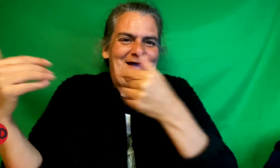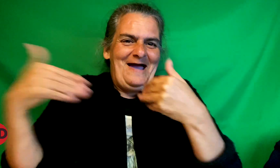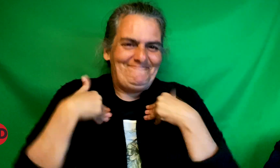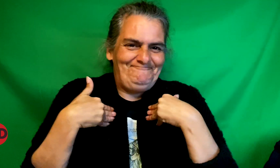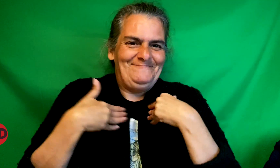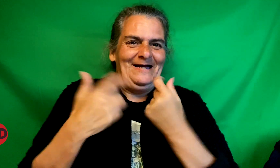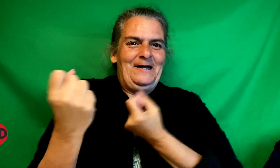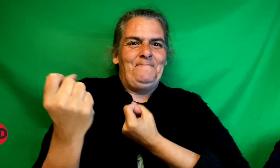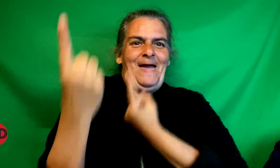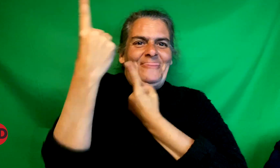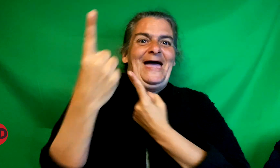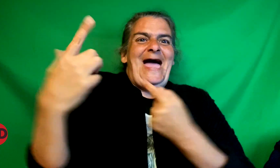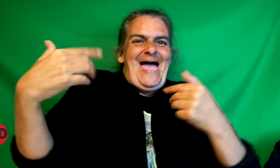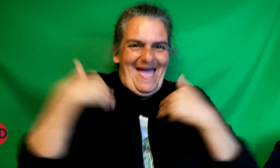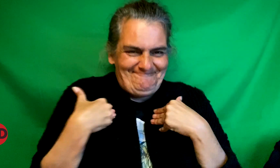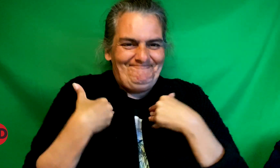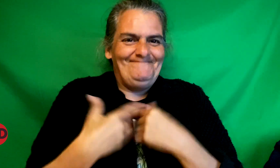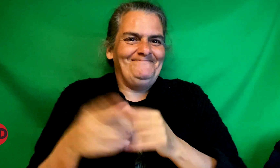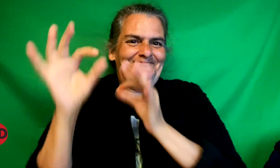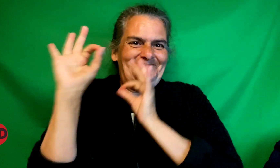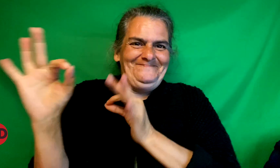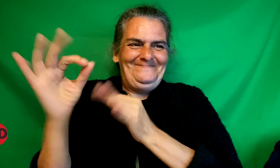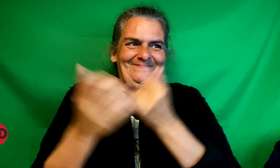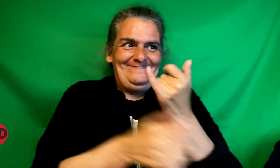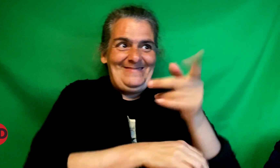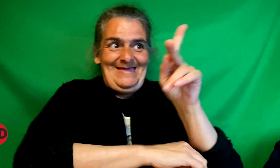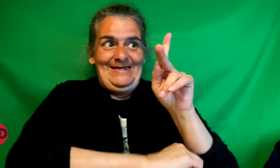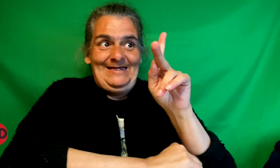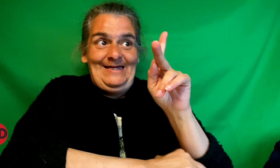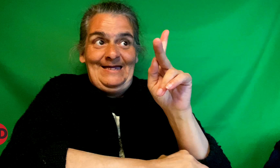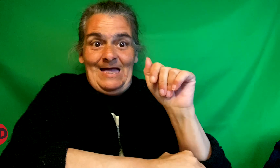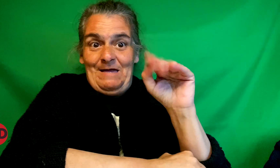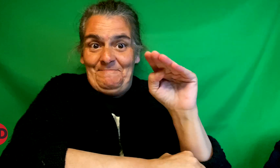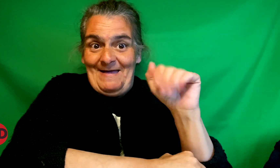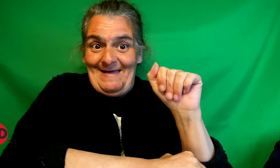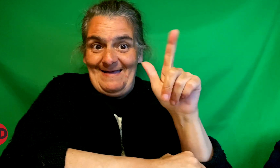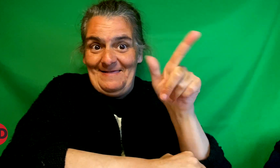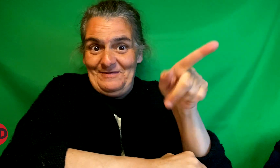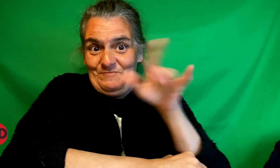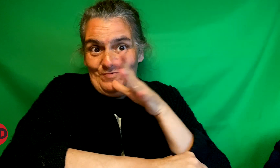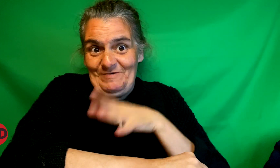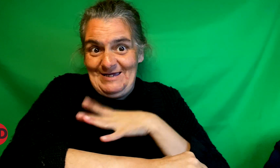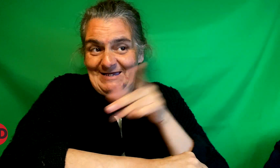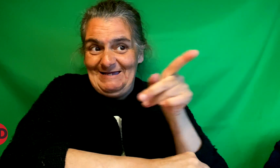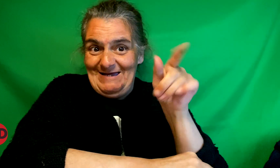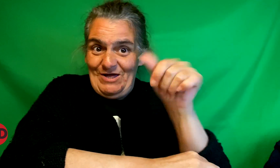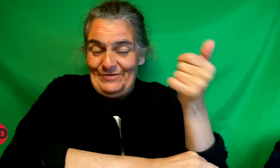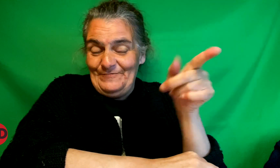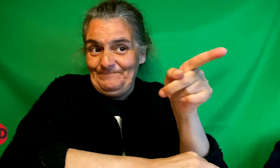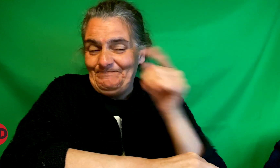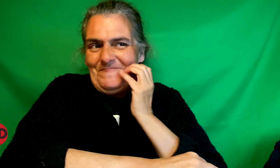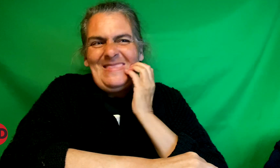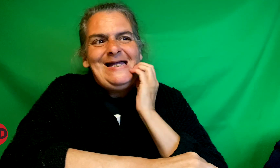has connection to and can empathize... Kamal, the new woman,